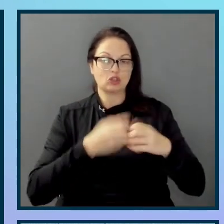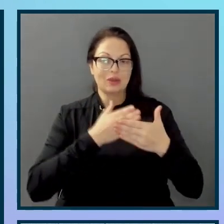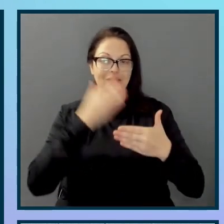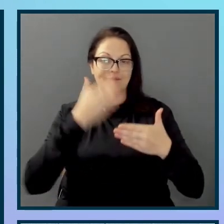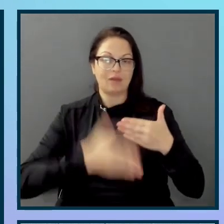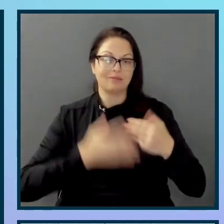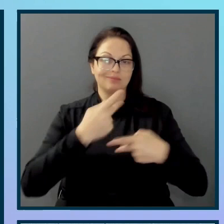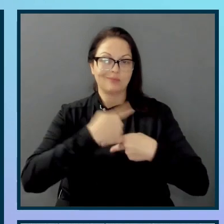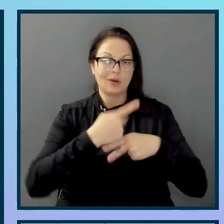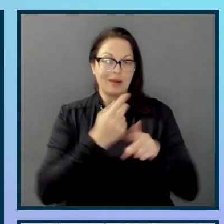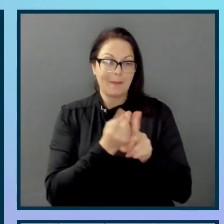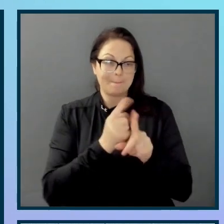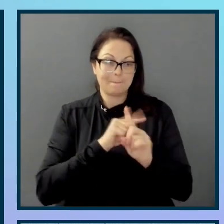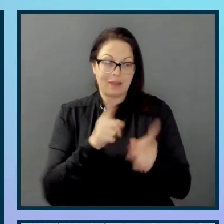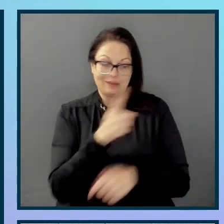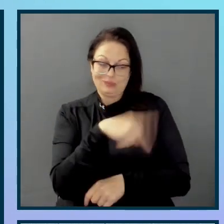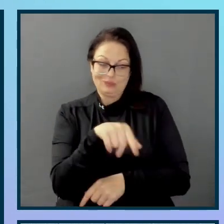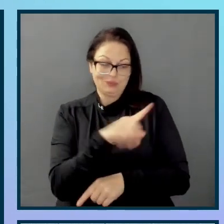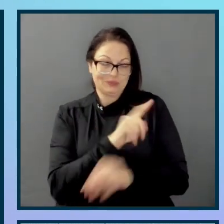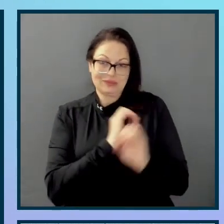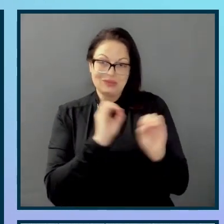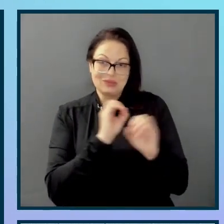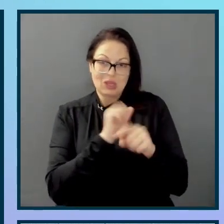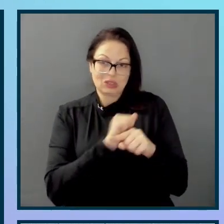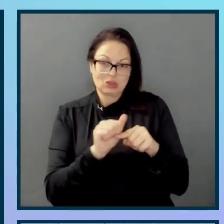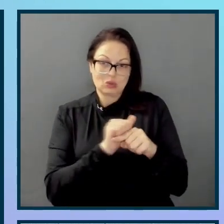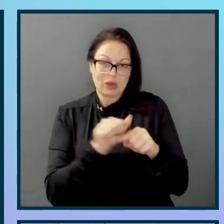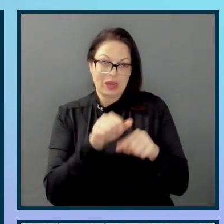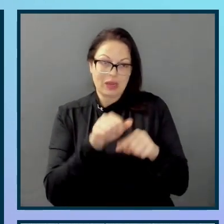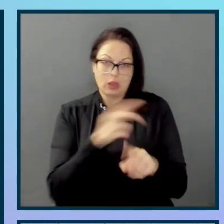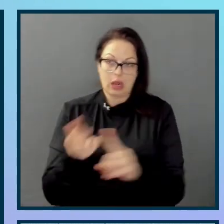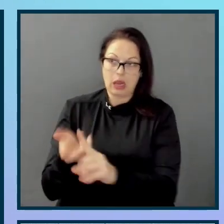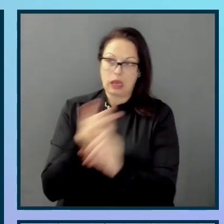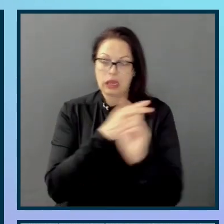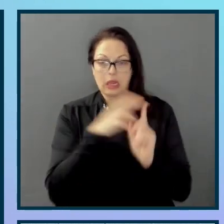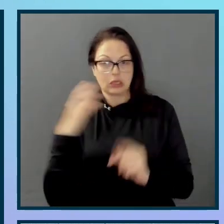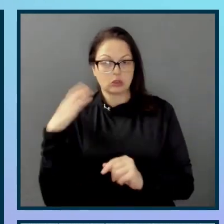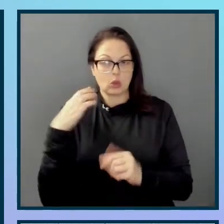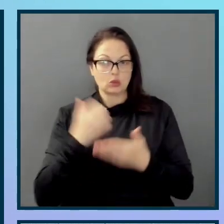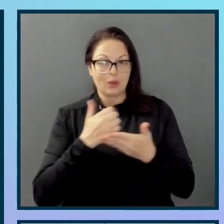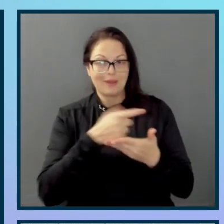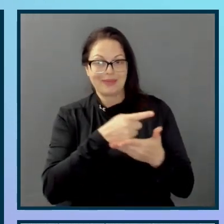under their belt. So in this case, they brought in coaches to help them prioritize their remediation activities